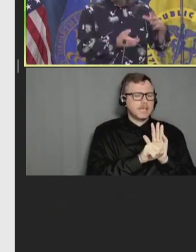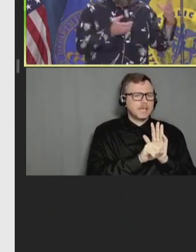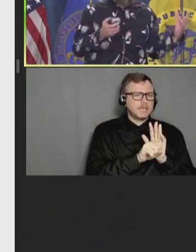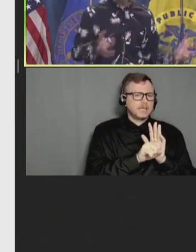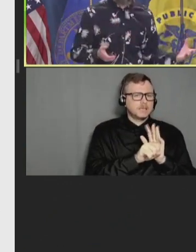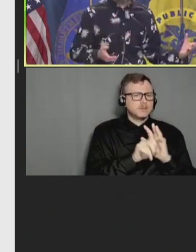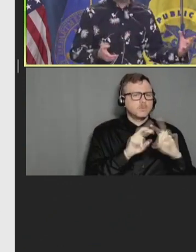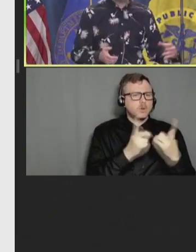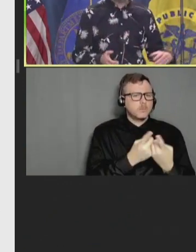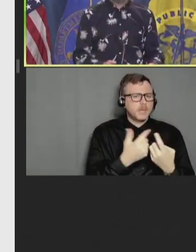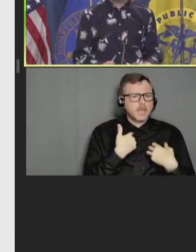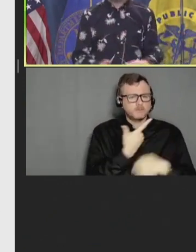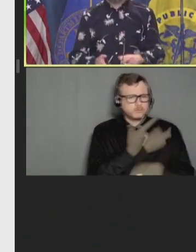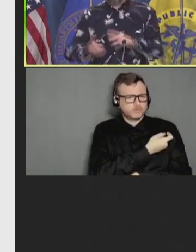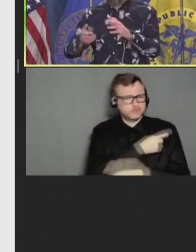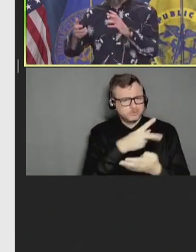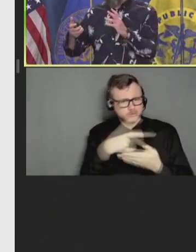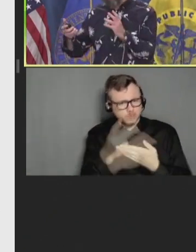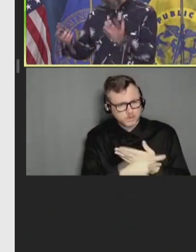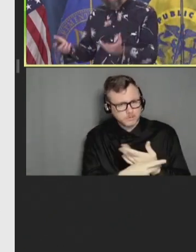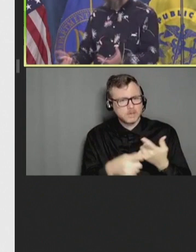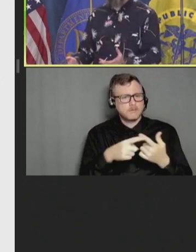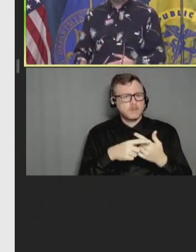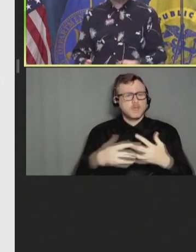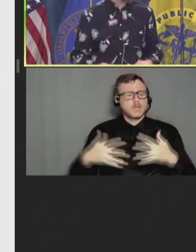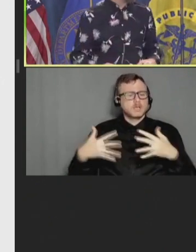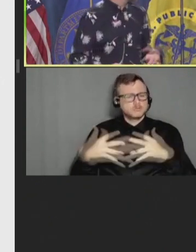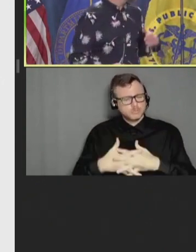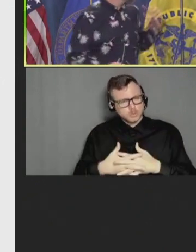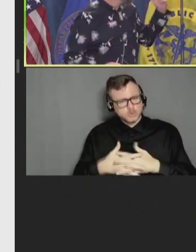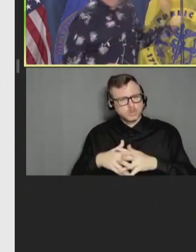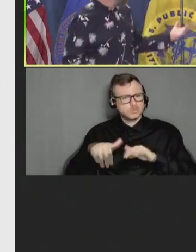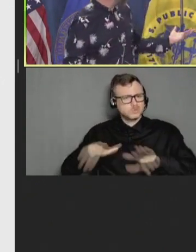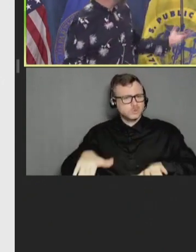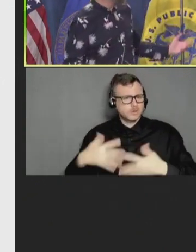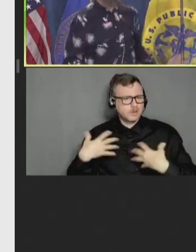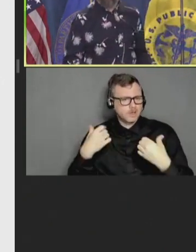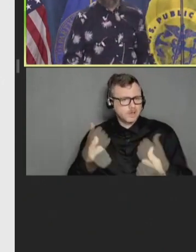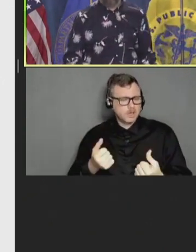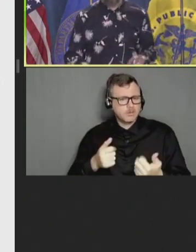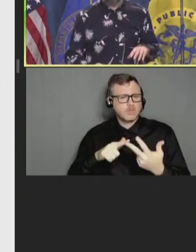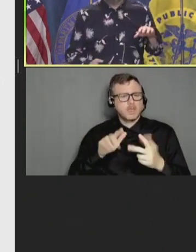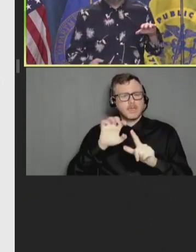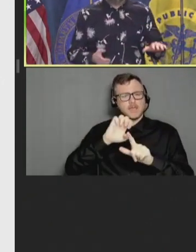immunization program. There's a maternal child and health program, environmental program. So,